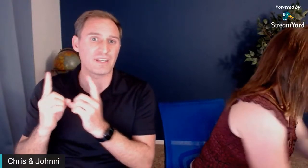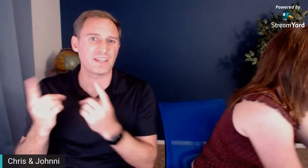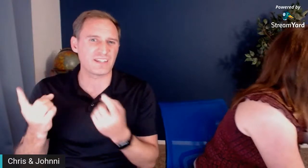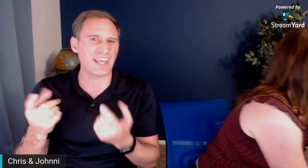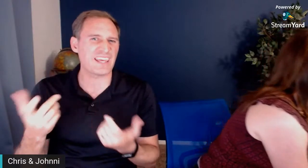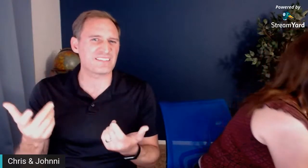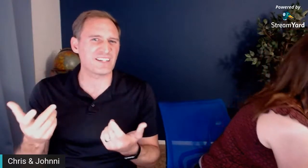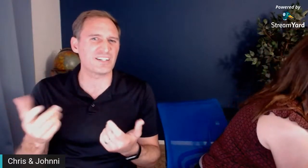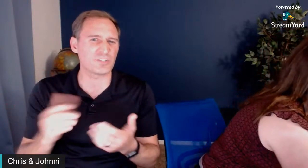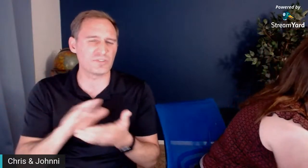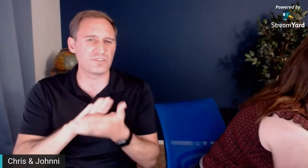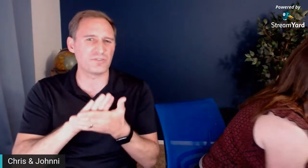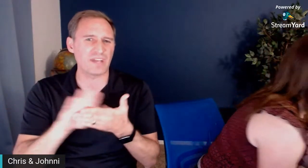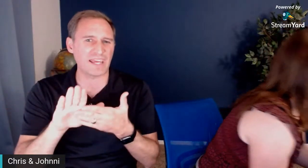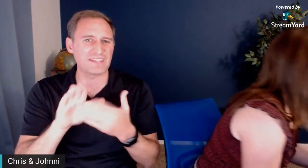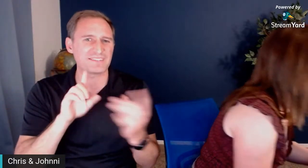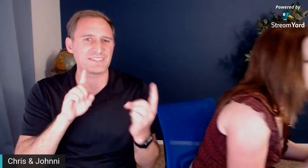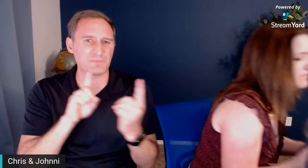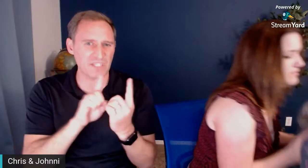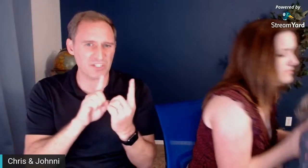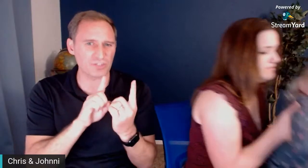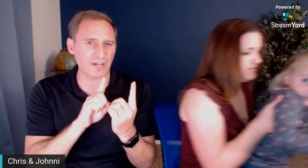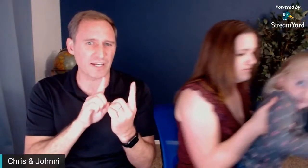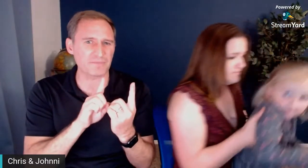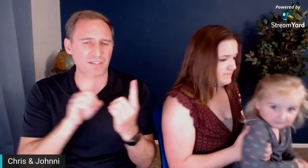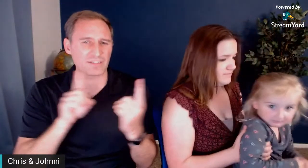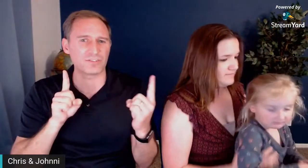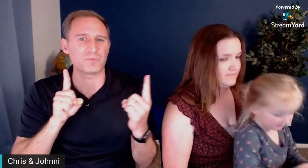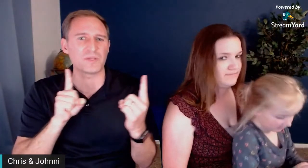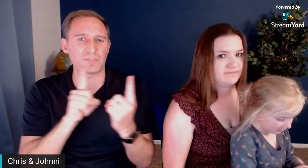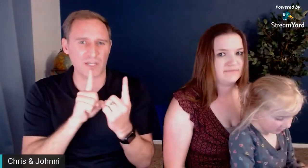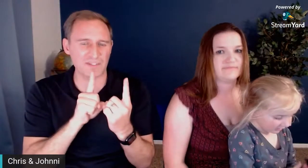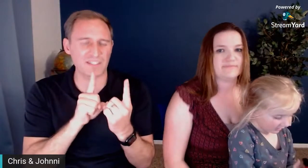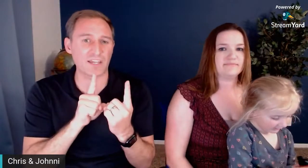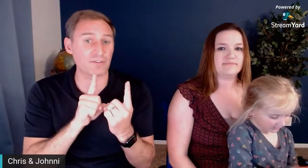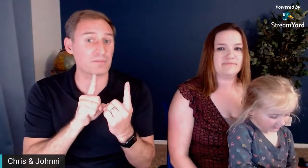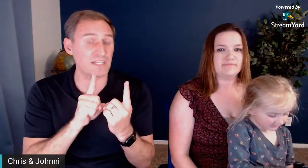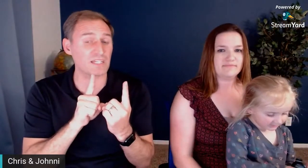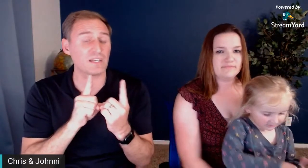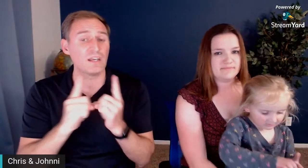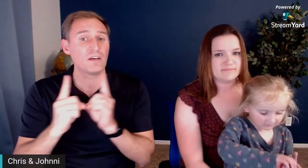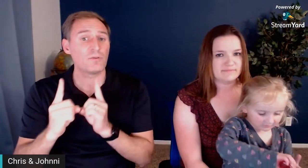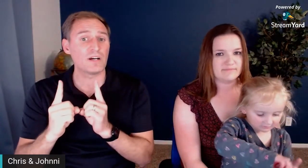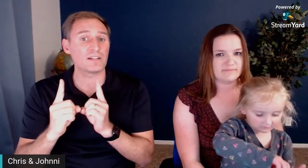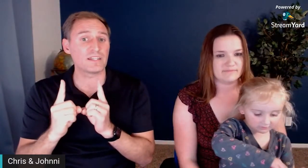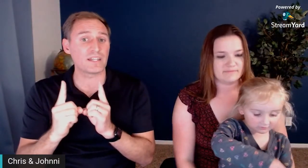in asl you would do nice to meet you right like the two people coming together and meeting well in